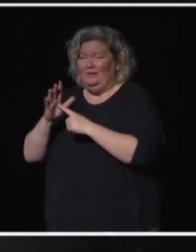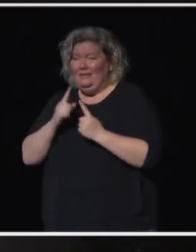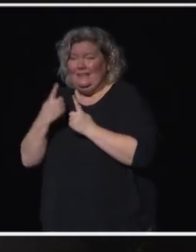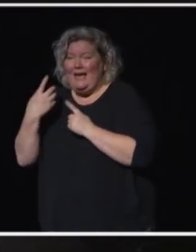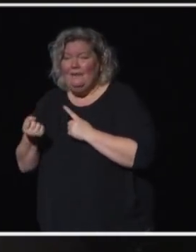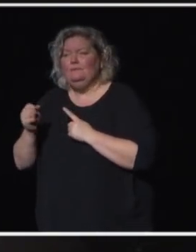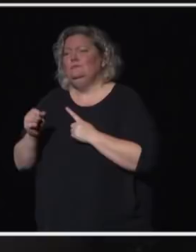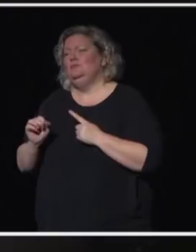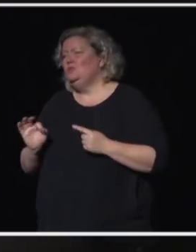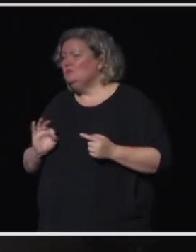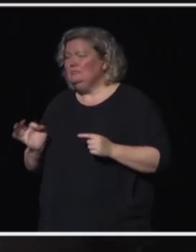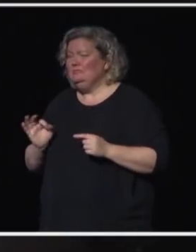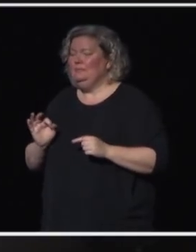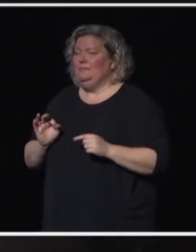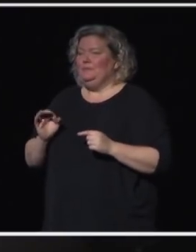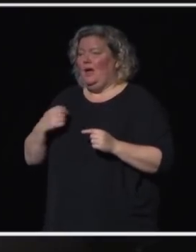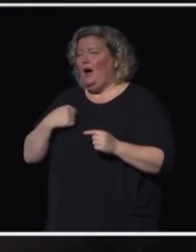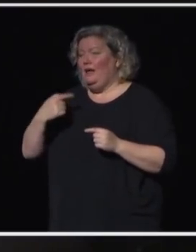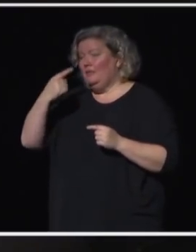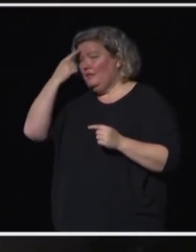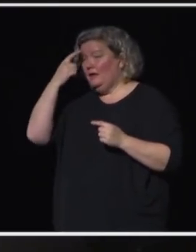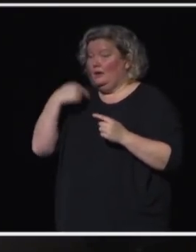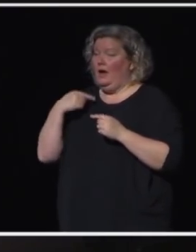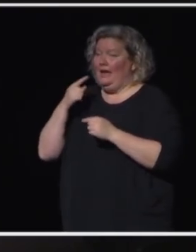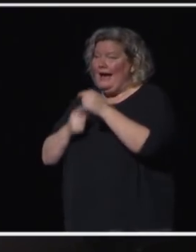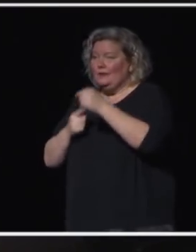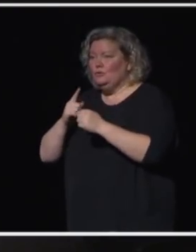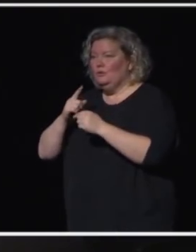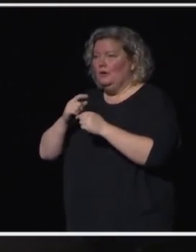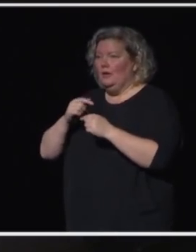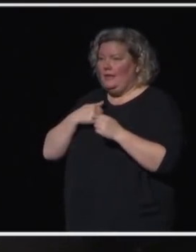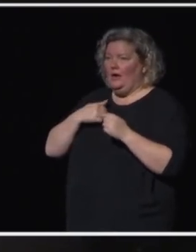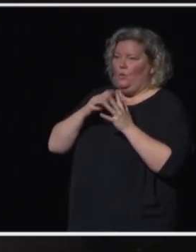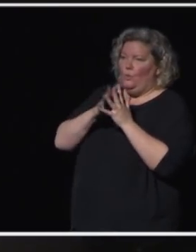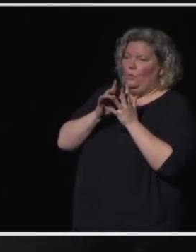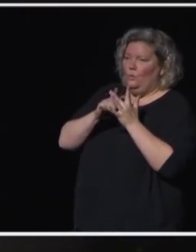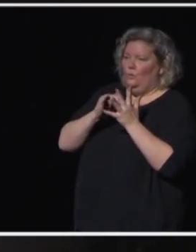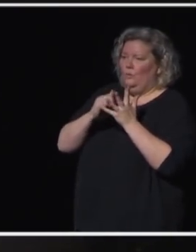I would argue and I argued often to him that wisdom is actually much more important.